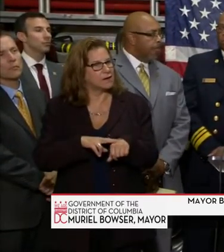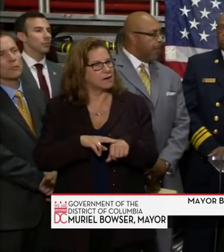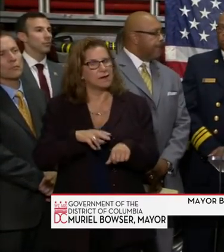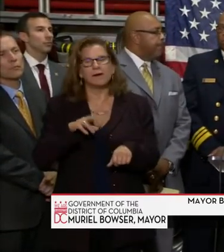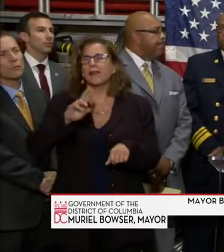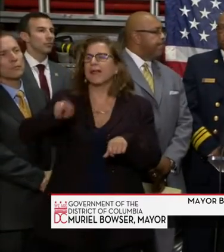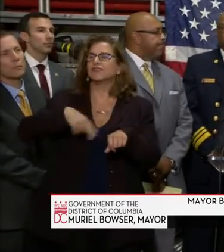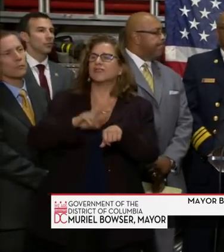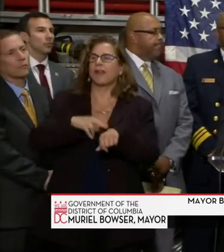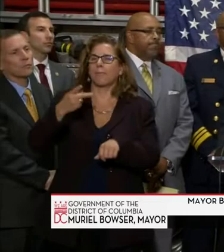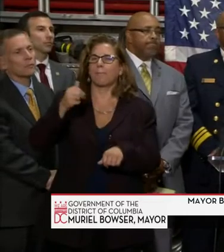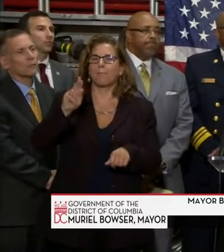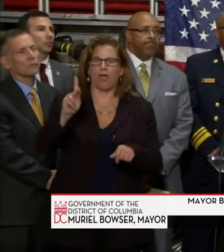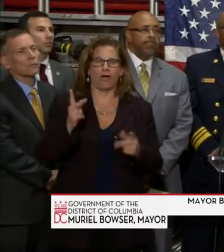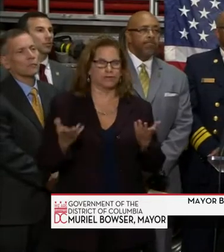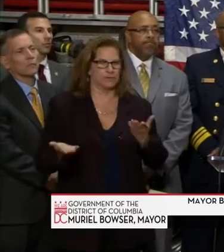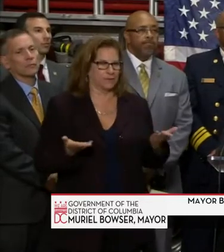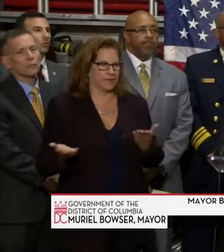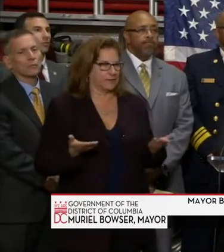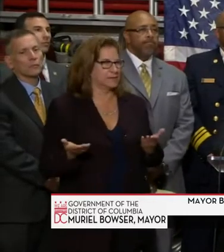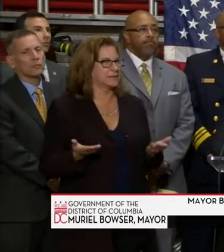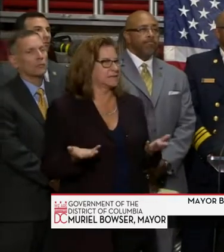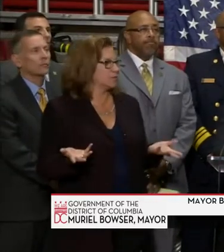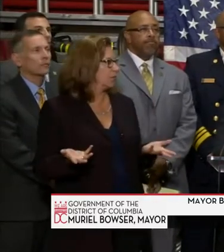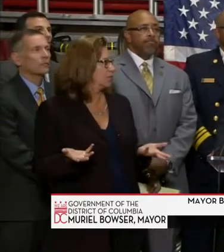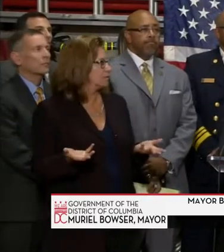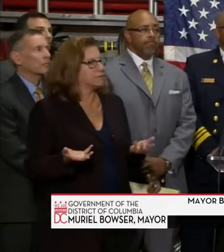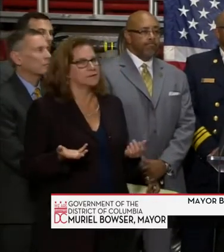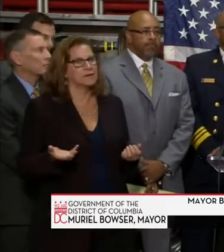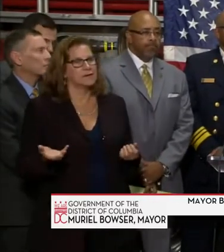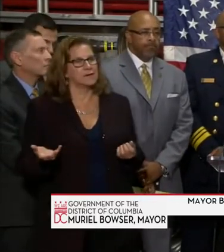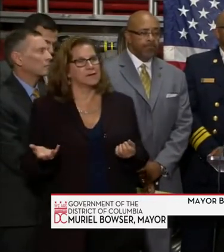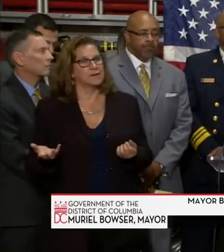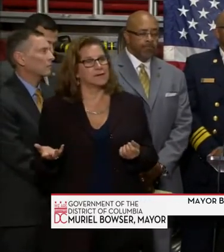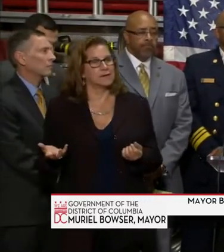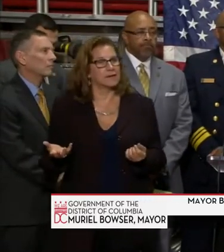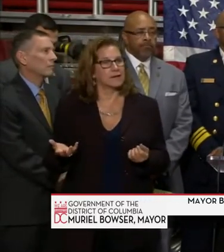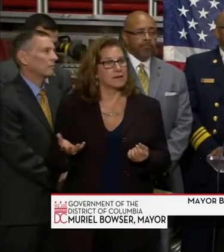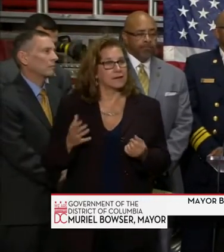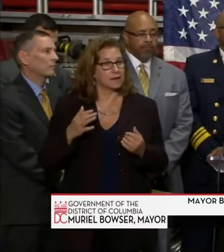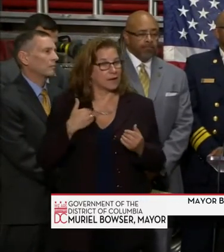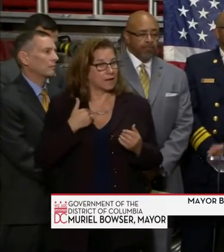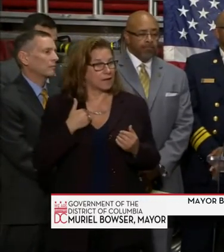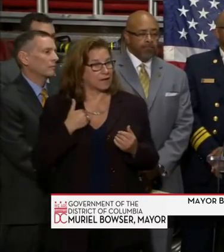THAT? >> MAYOR: I'M GOING TO ASK